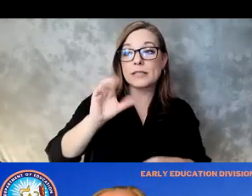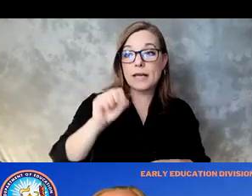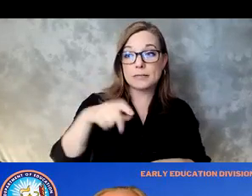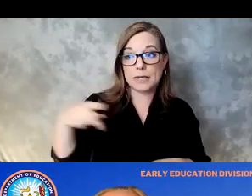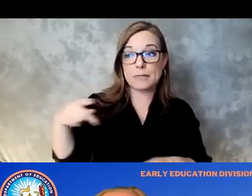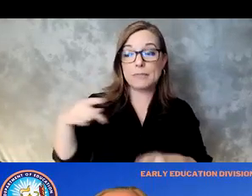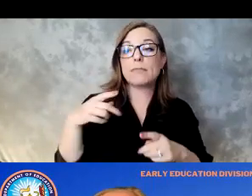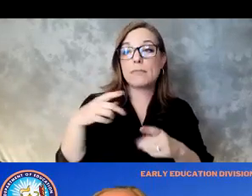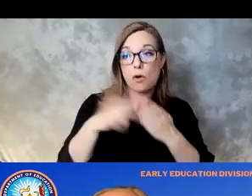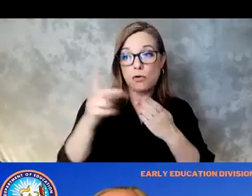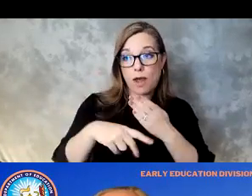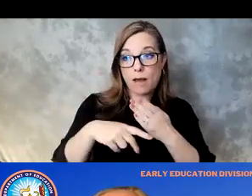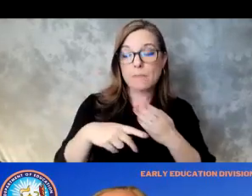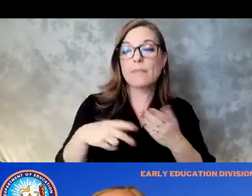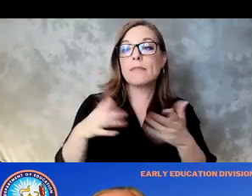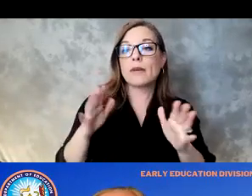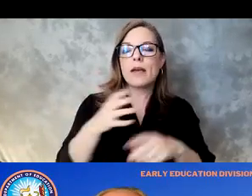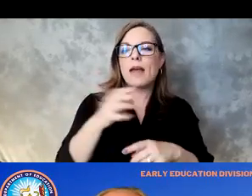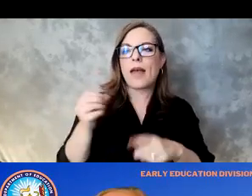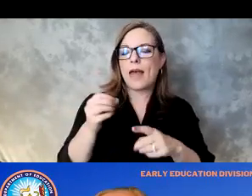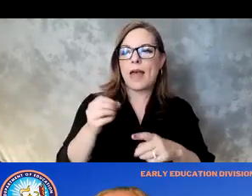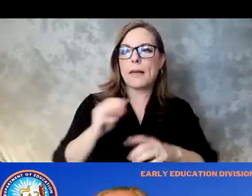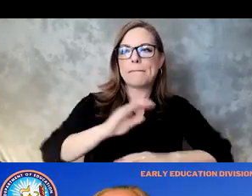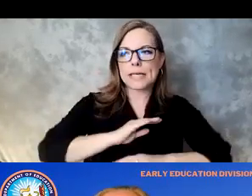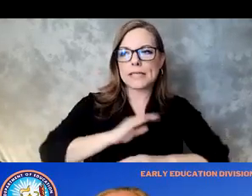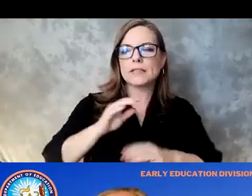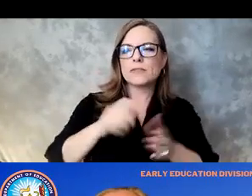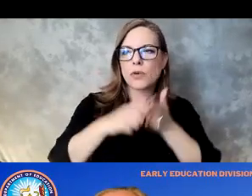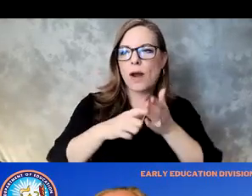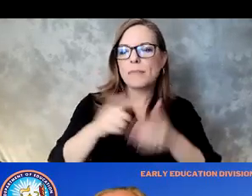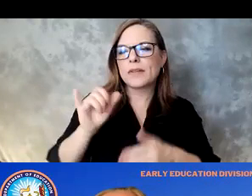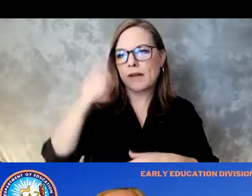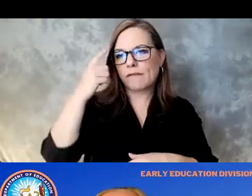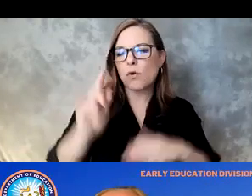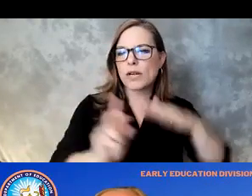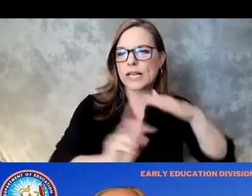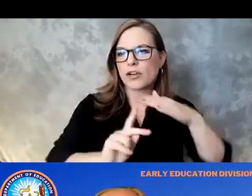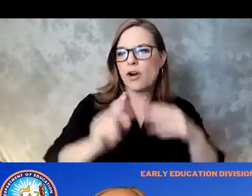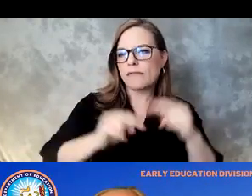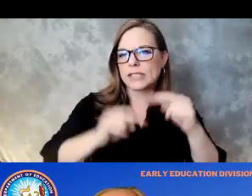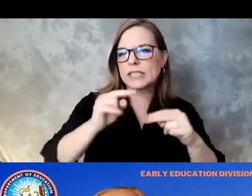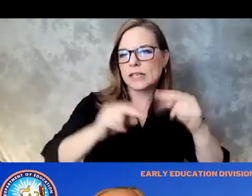program and meet certain requirements like for Kindergarten facilities for example that